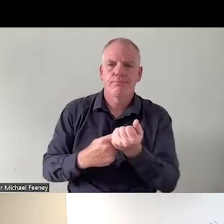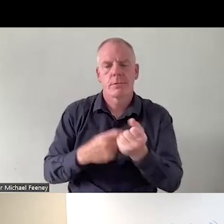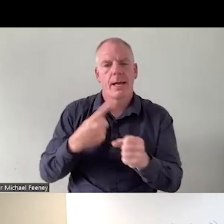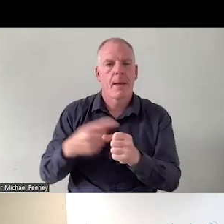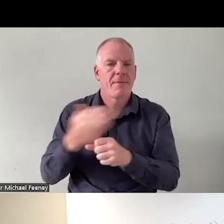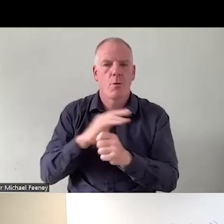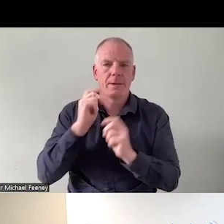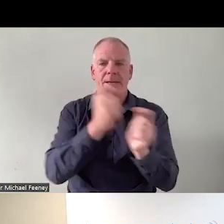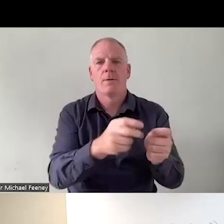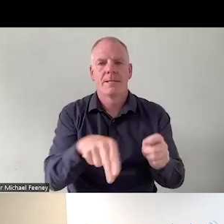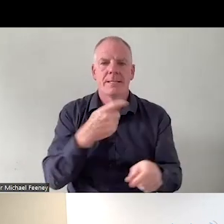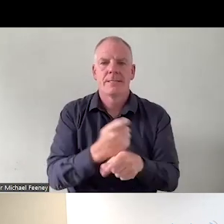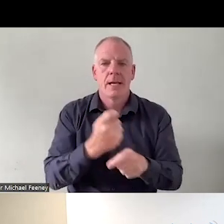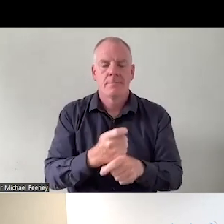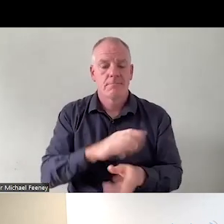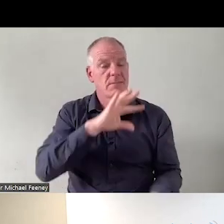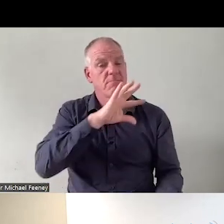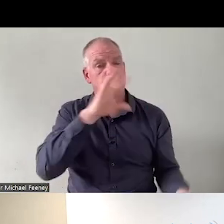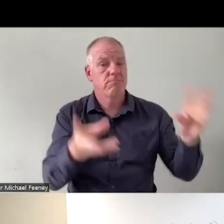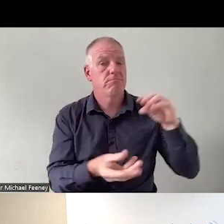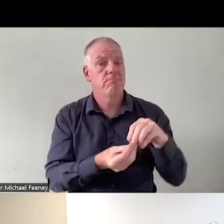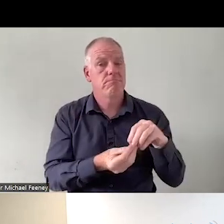So, that's sort of the general pointers at the moment.